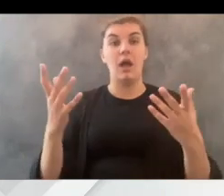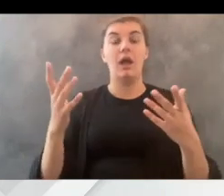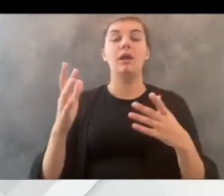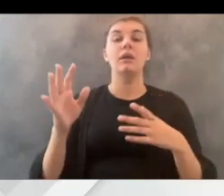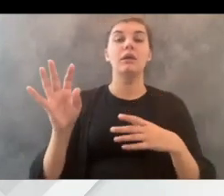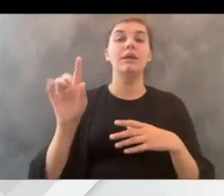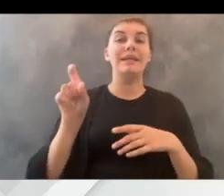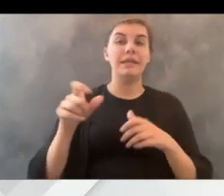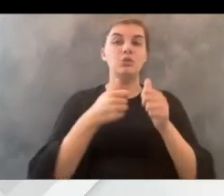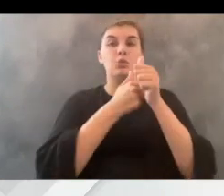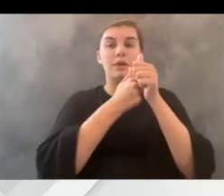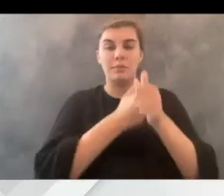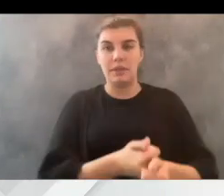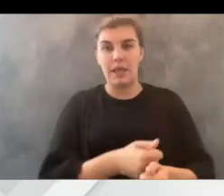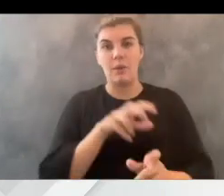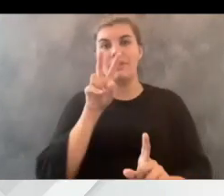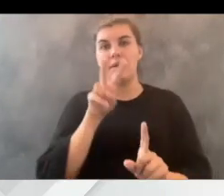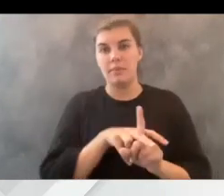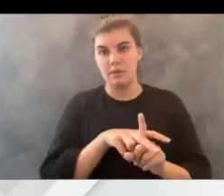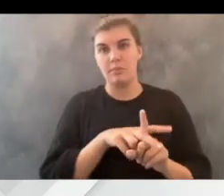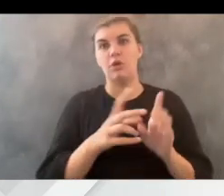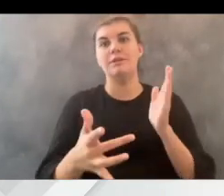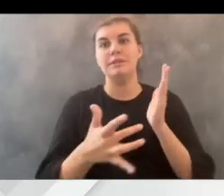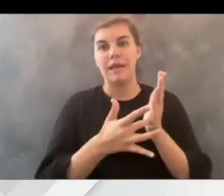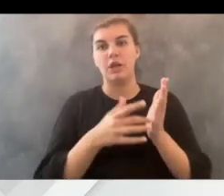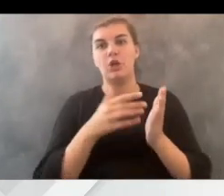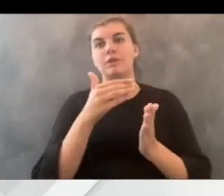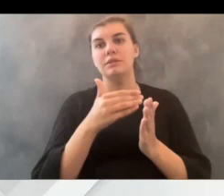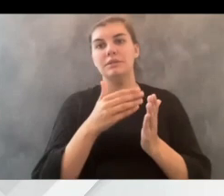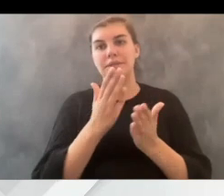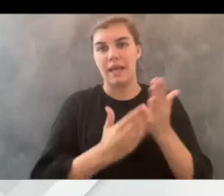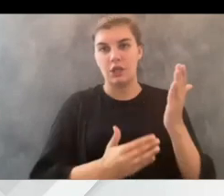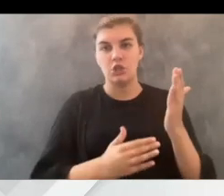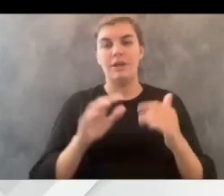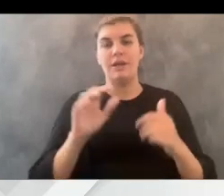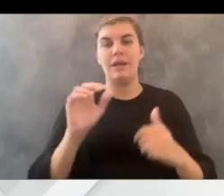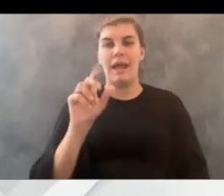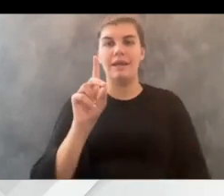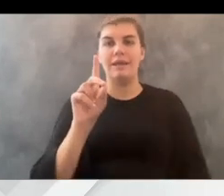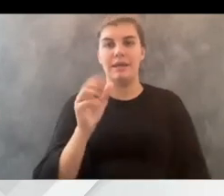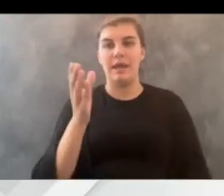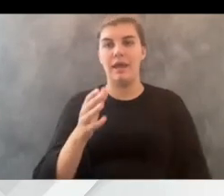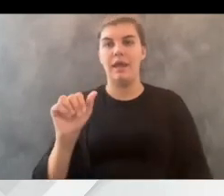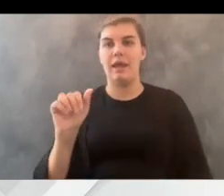with the applicable technical sections of the ADA and ABA Accessibility Guidelines.